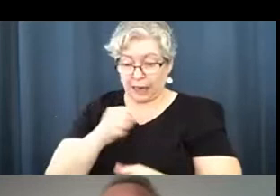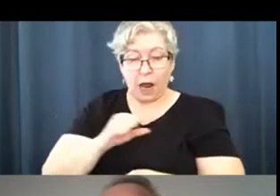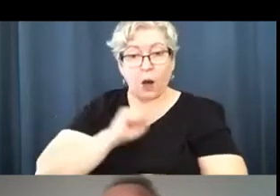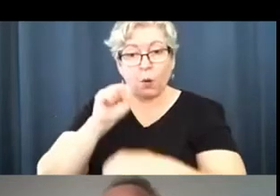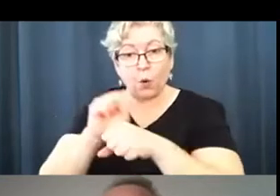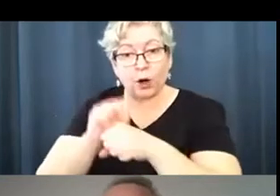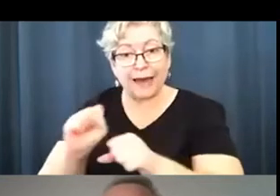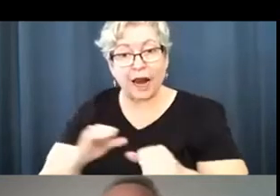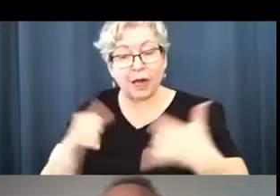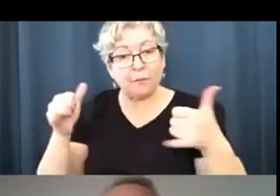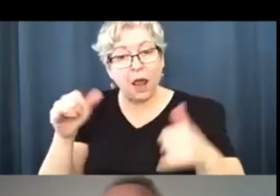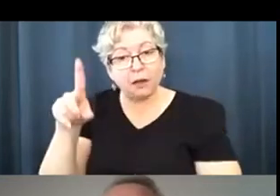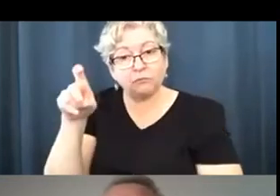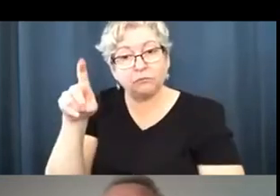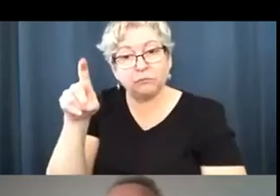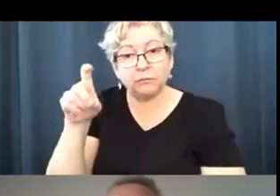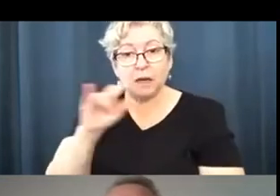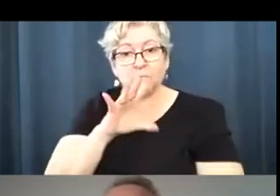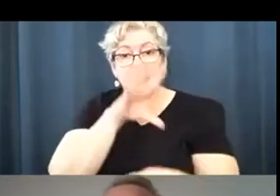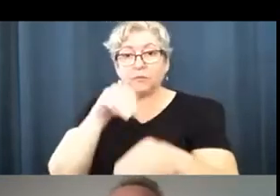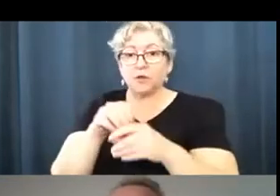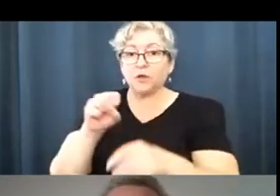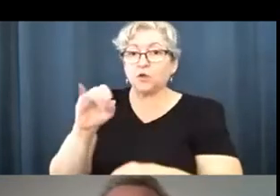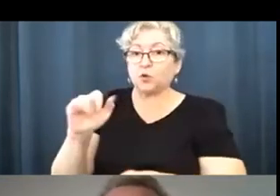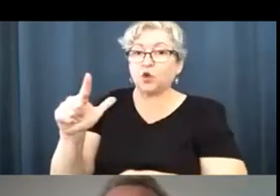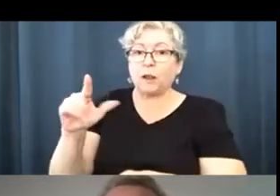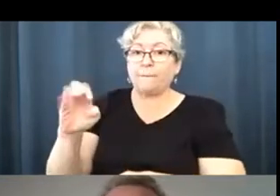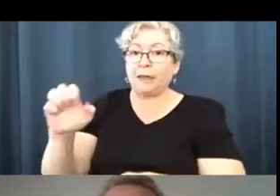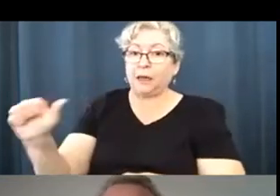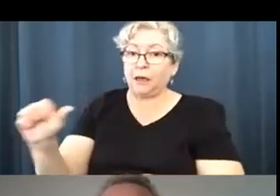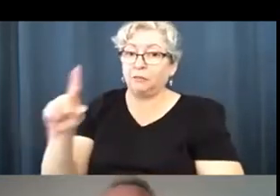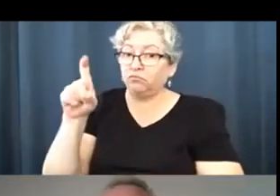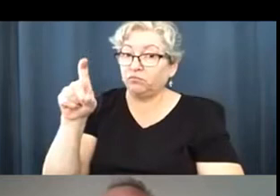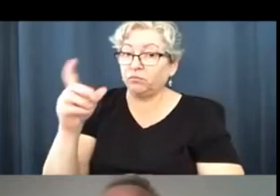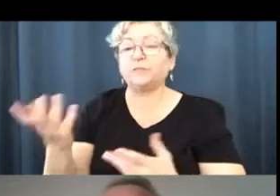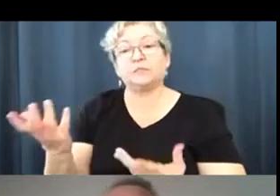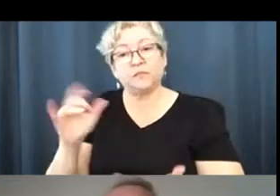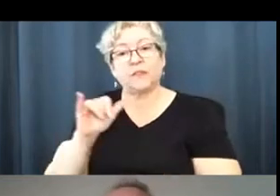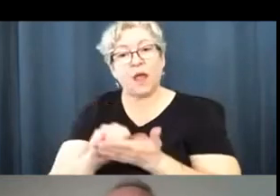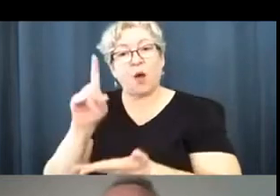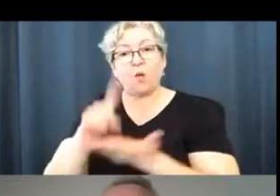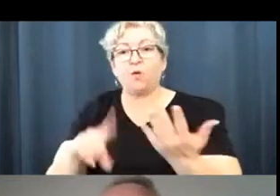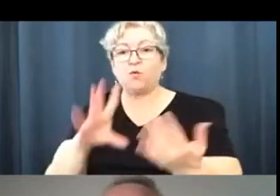can I take part in social media. So, that's what we call digital inclusion.